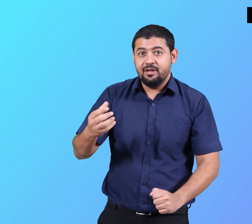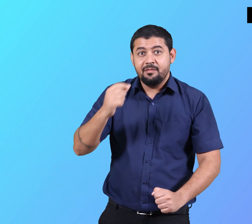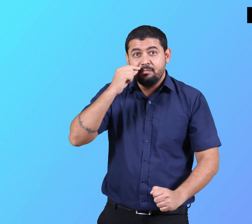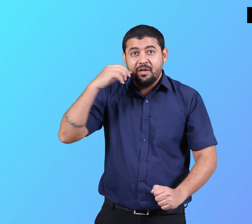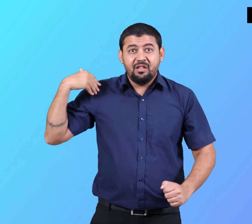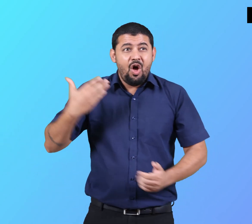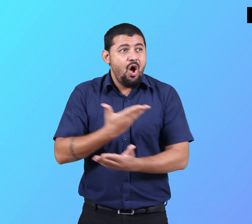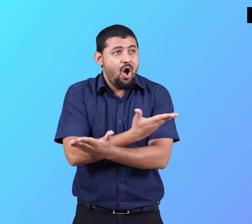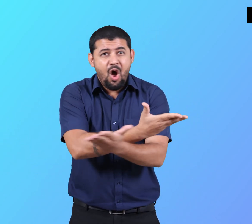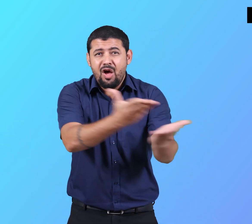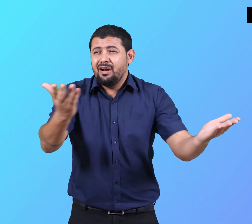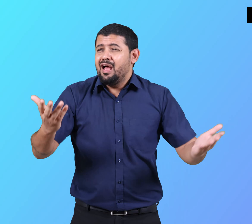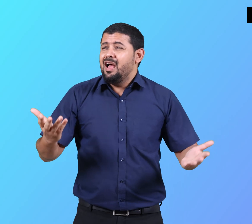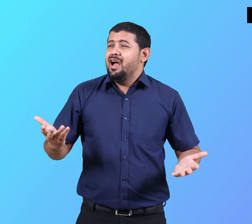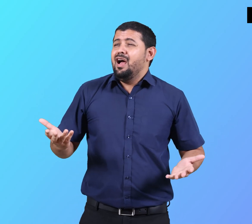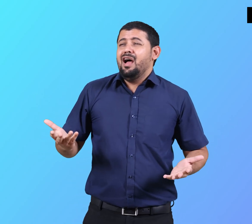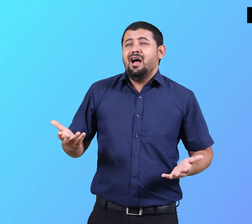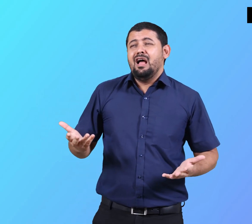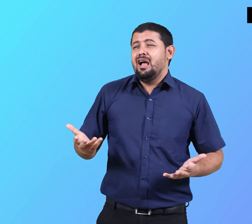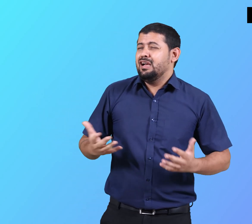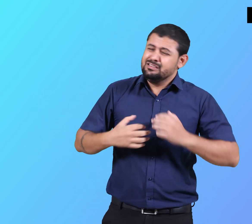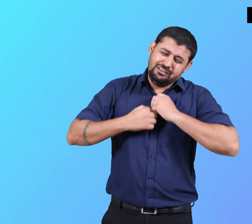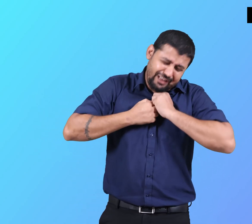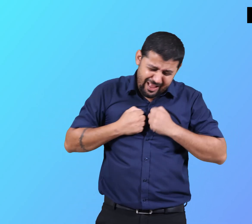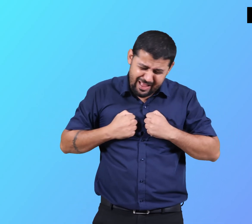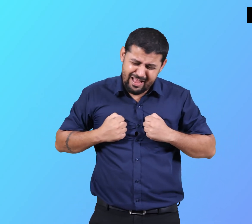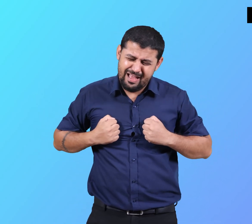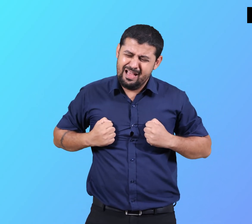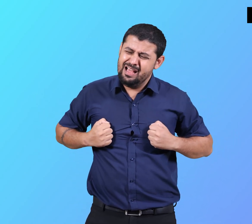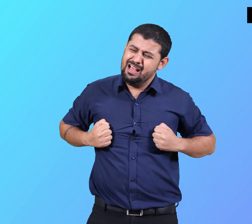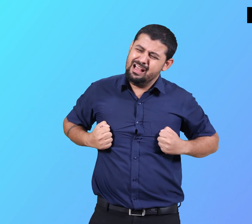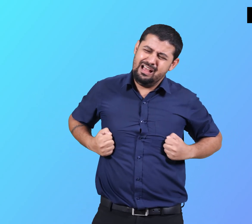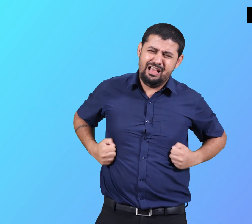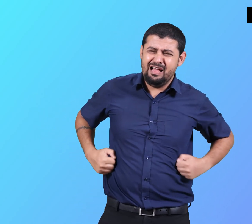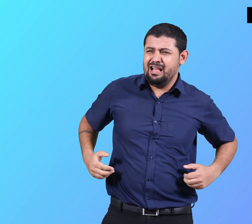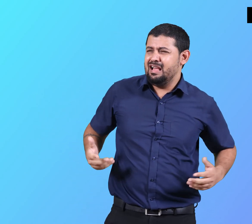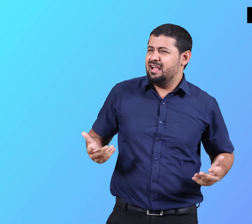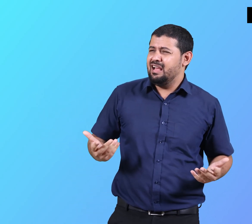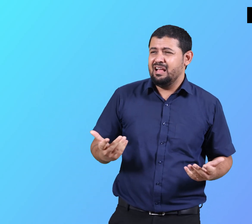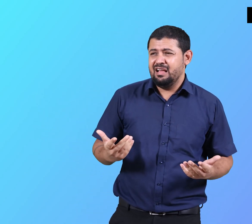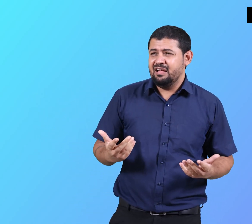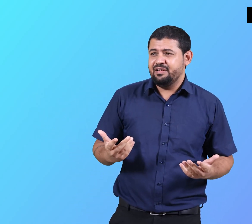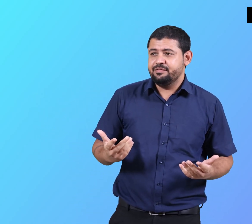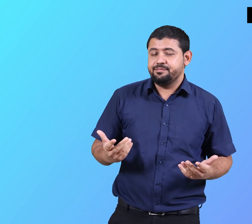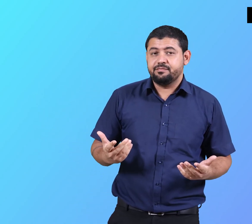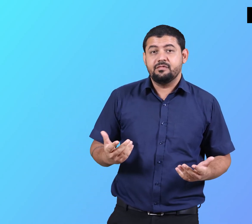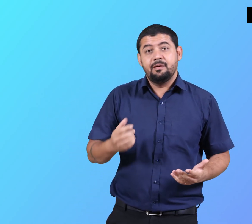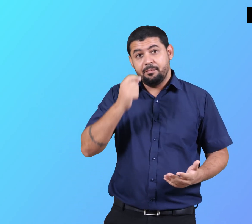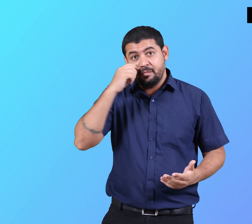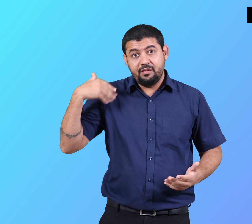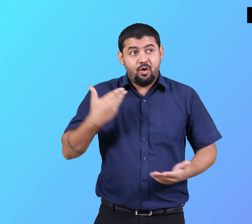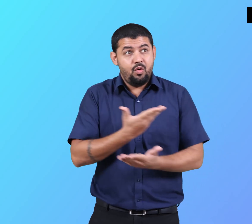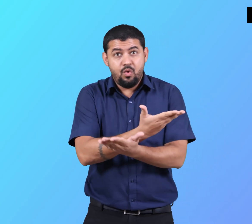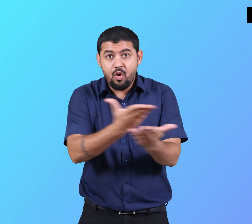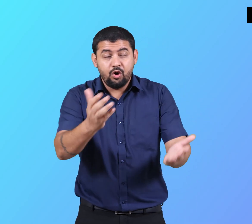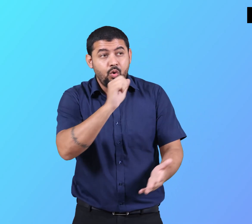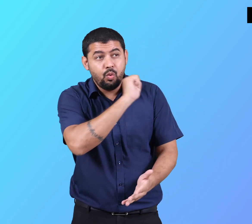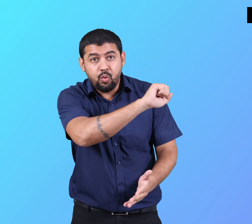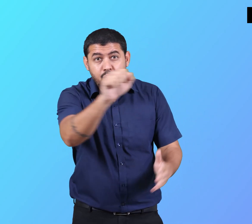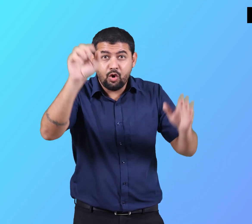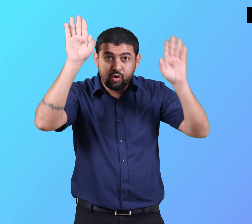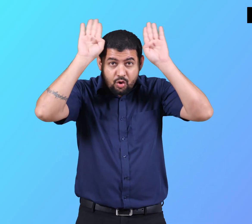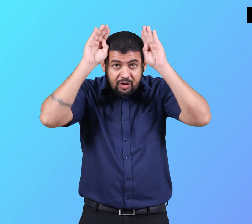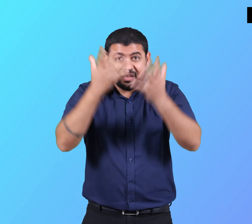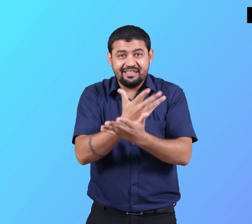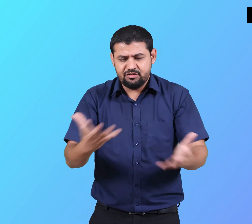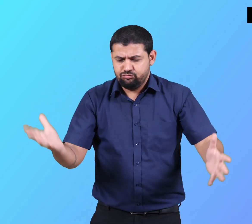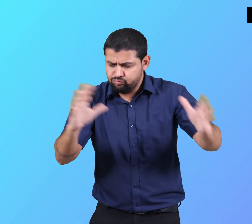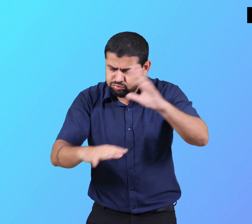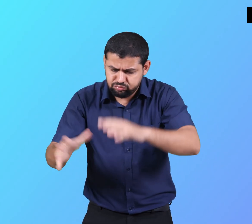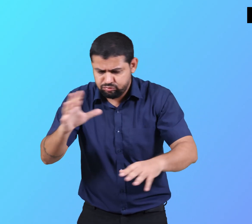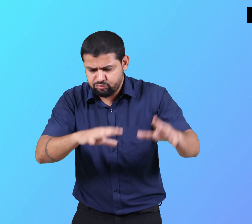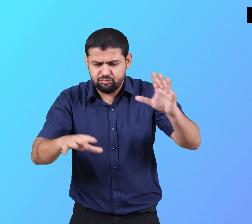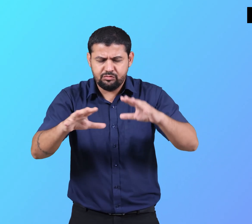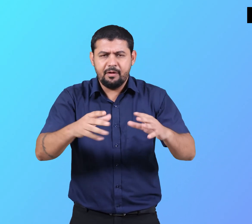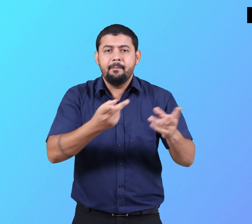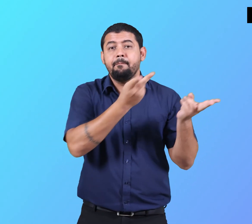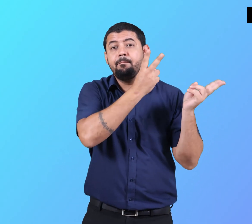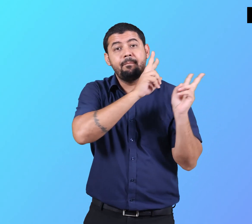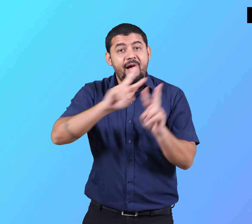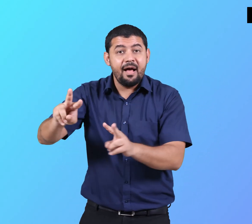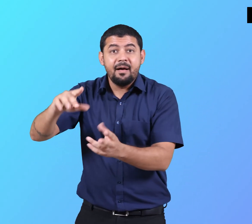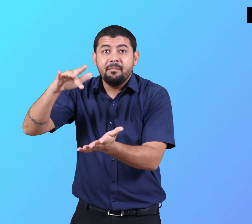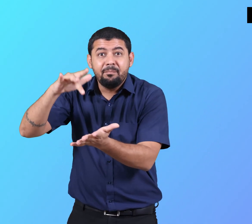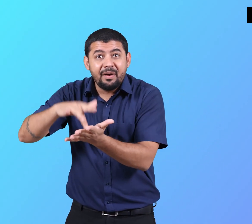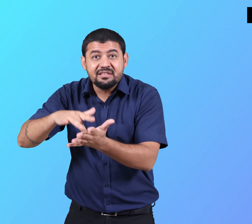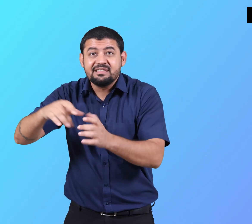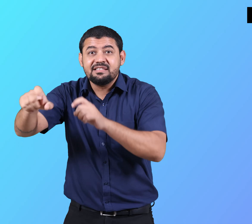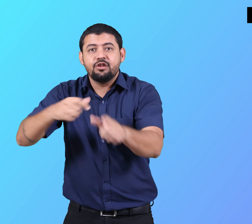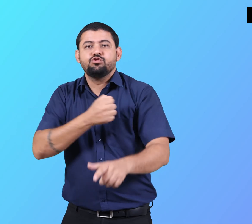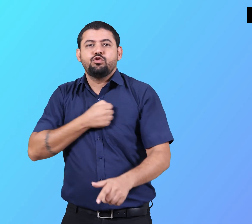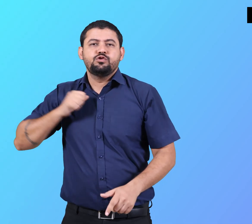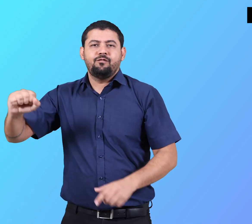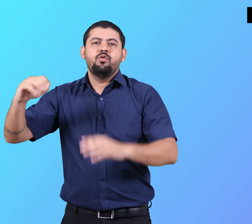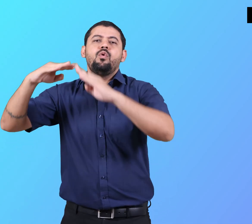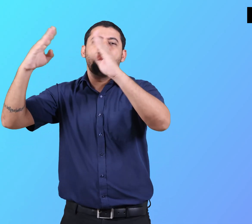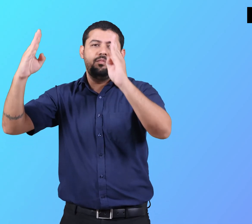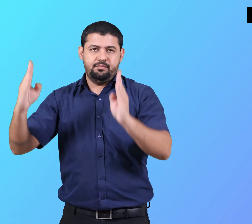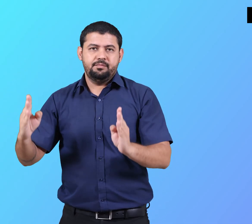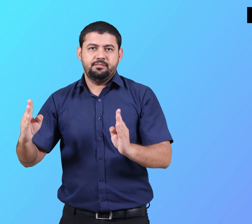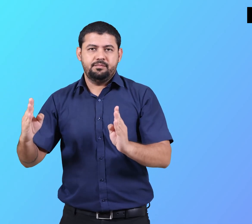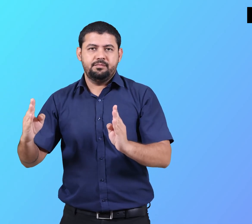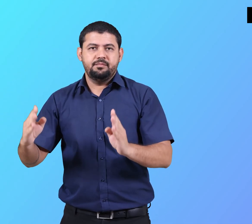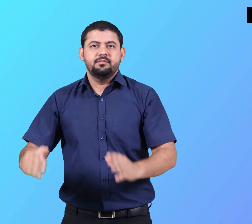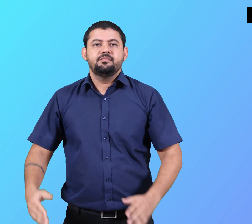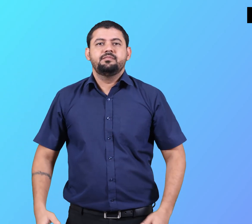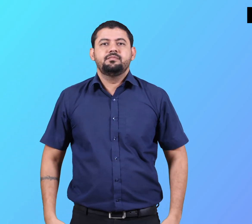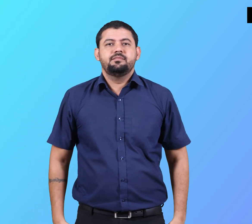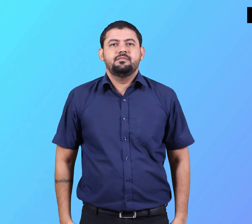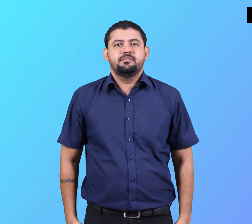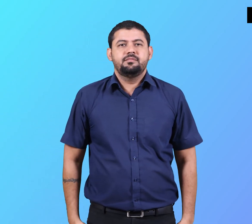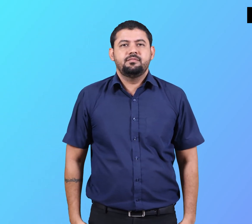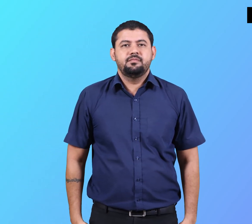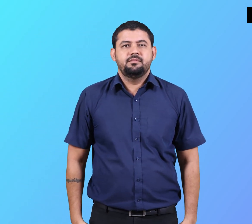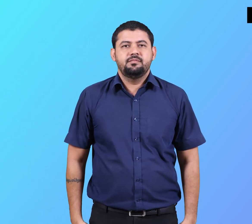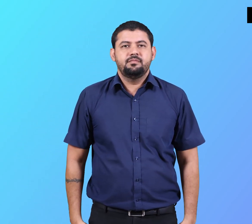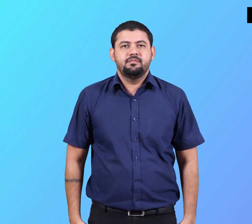The brothers were so upset they began tearing their clothes. They put their sacks back on the donkeys and went back to the city.